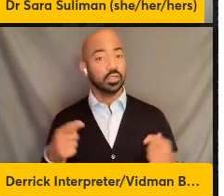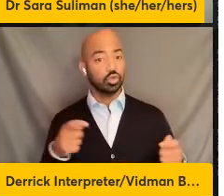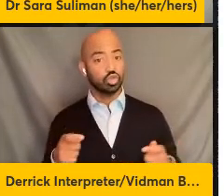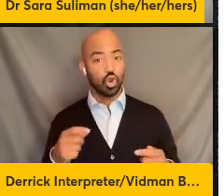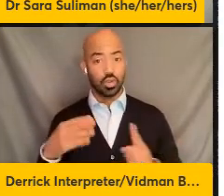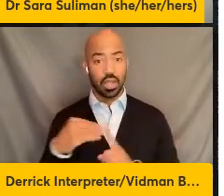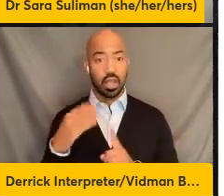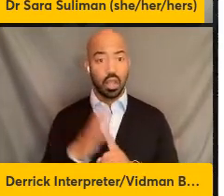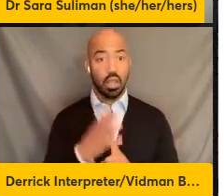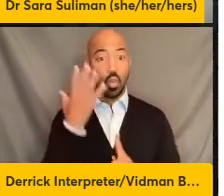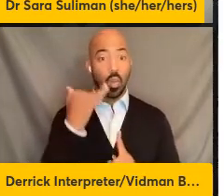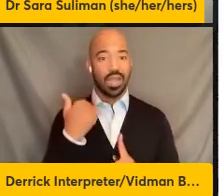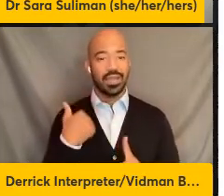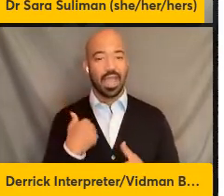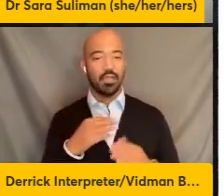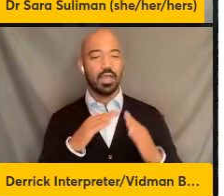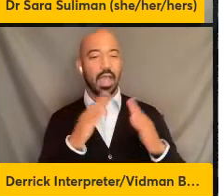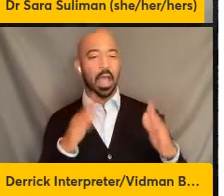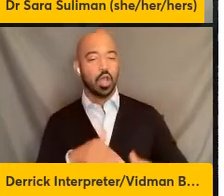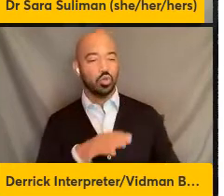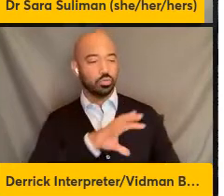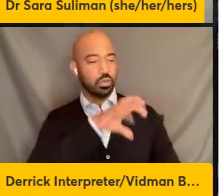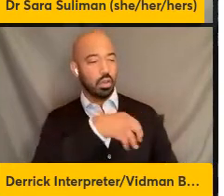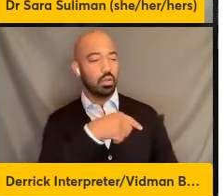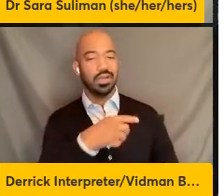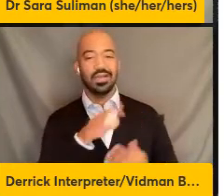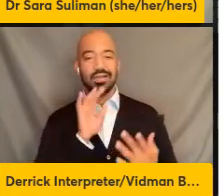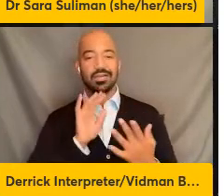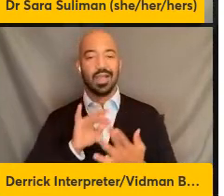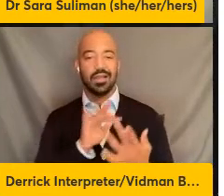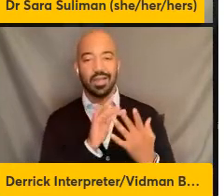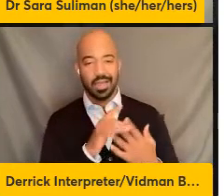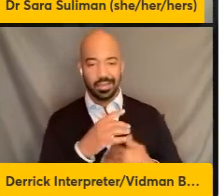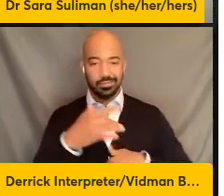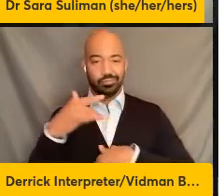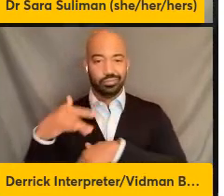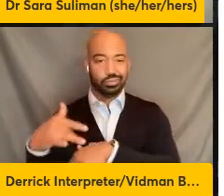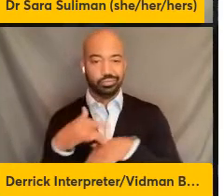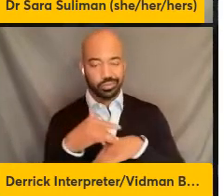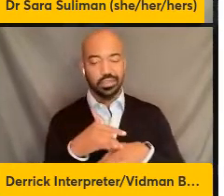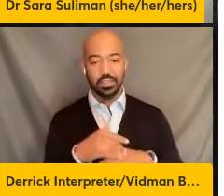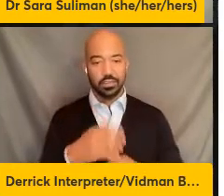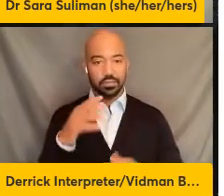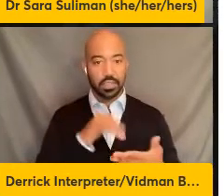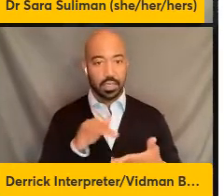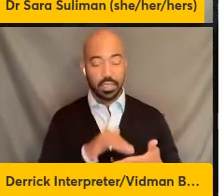household contact study where you can actually follow up individuals who have active TB disease and their contacts. So